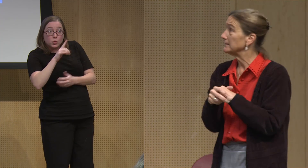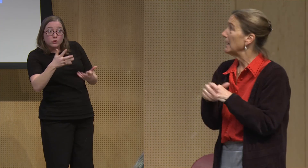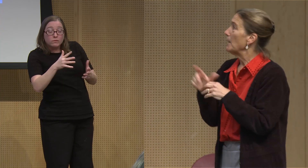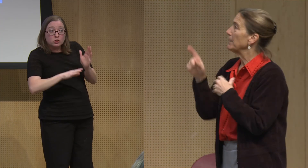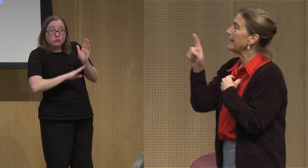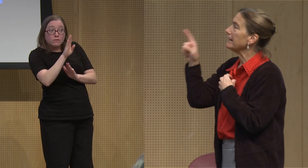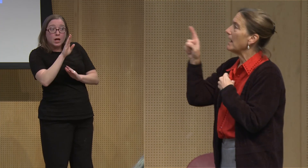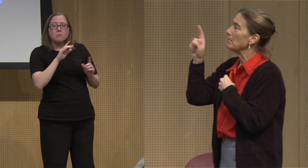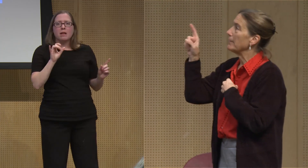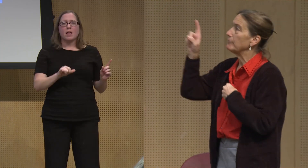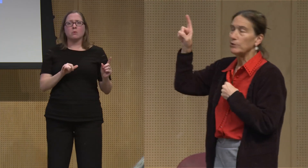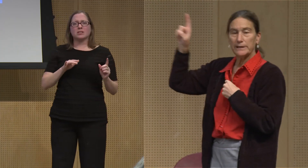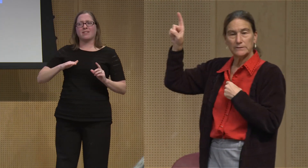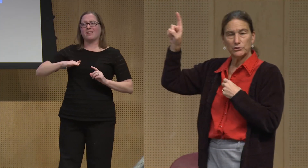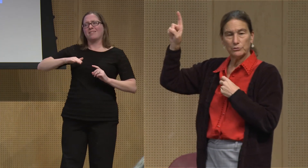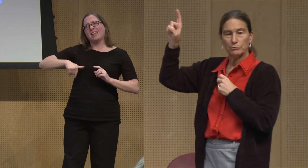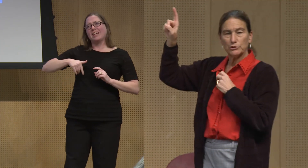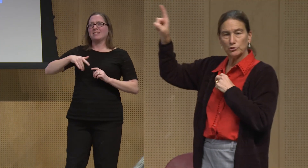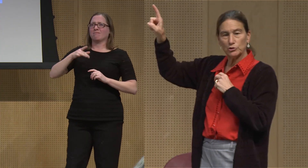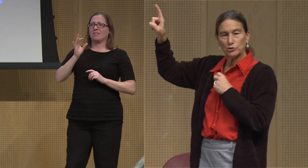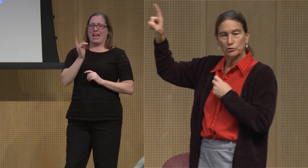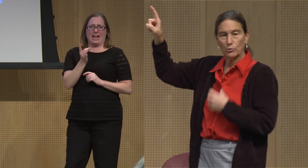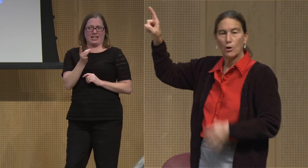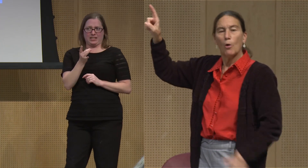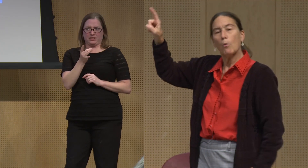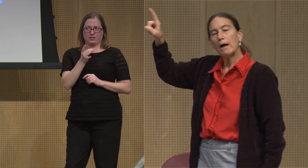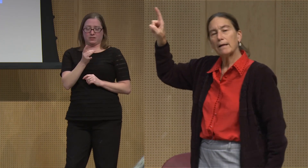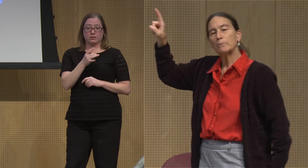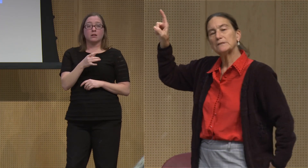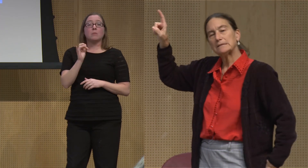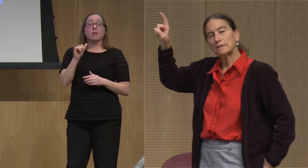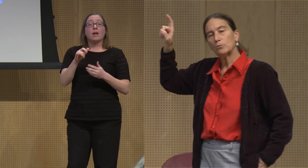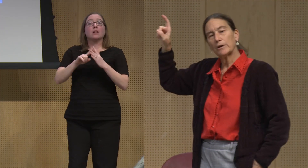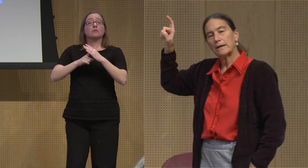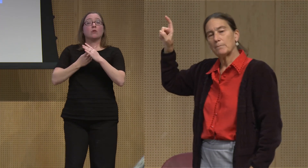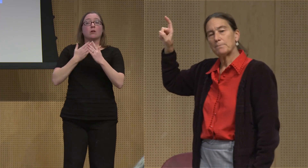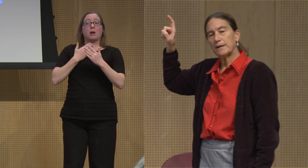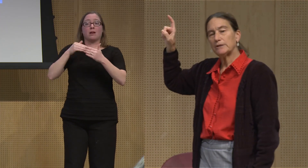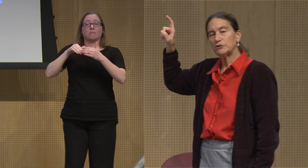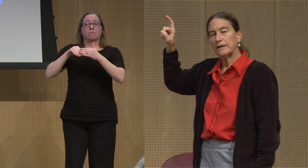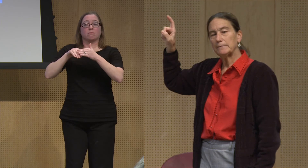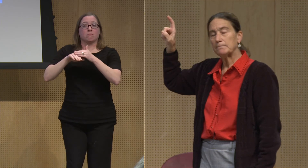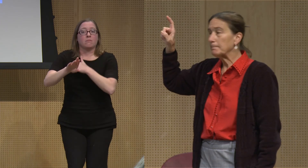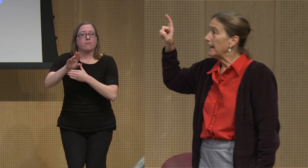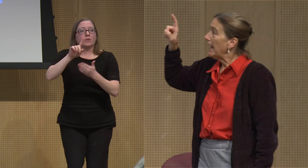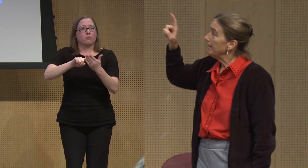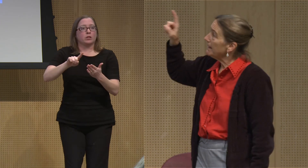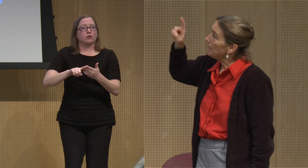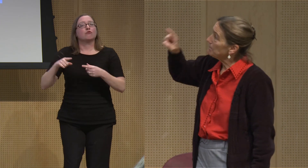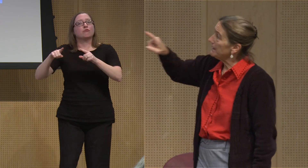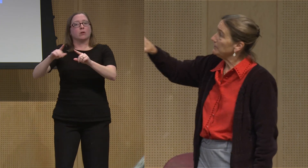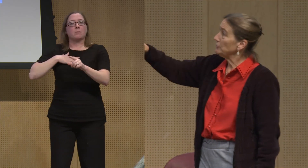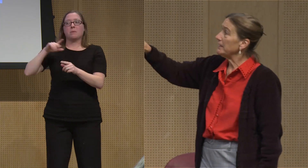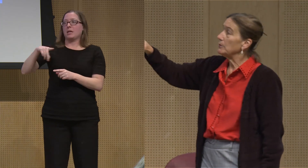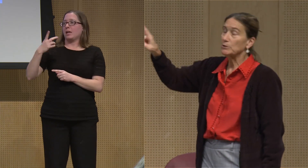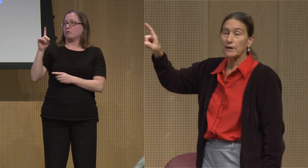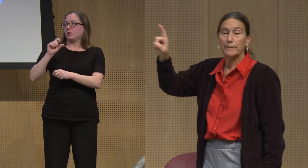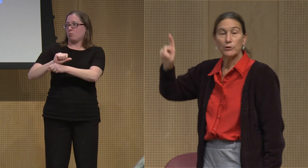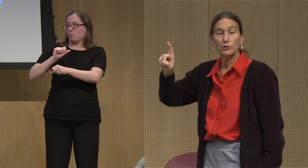BUT THAT GOT MY FOOT INTO THE RESEARCH DOOR WHILE I WAS STILL WORKING ON MY PhD, AND THEN MY PhD WAS ON THE NURSE-PATIENT